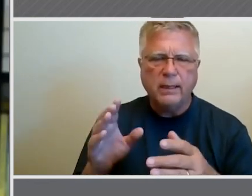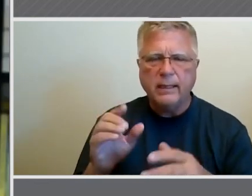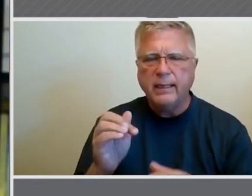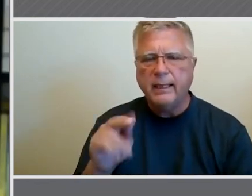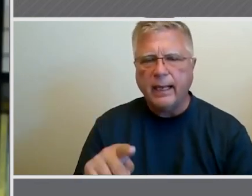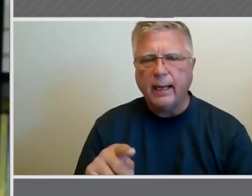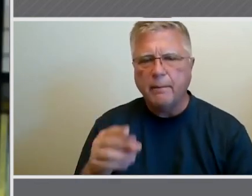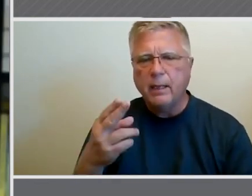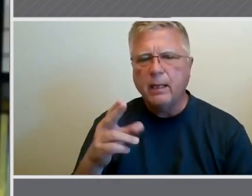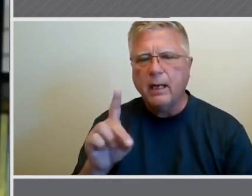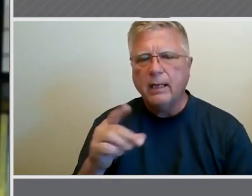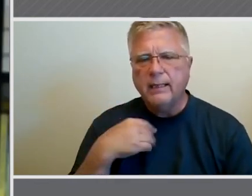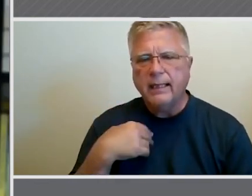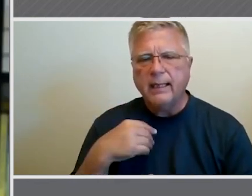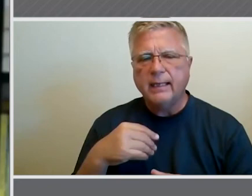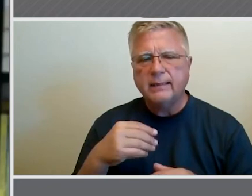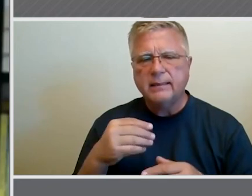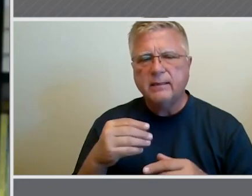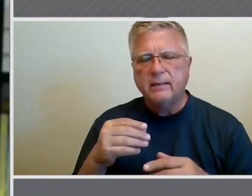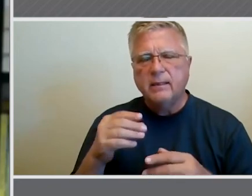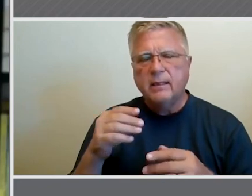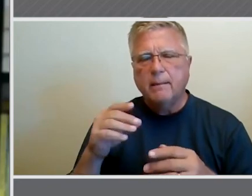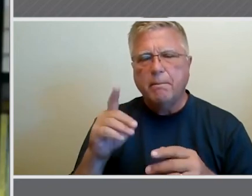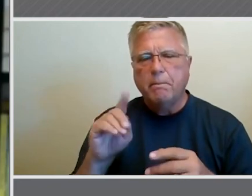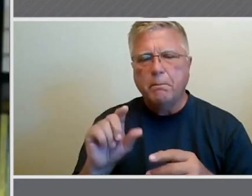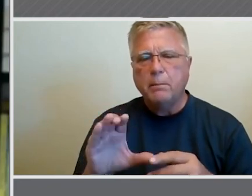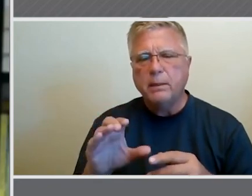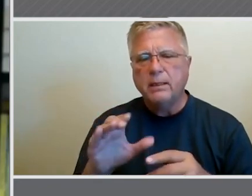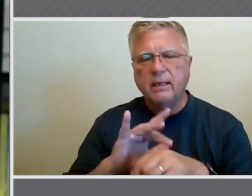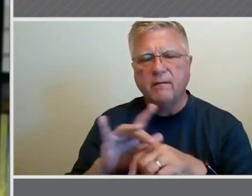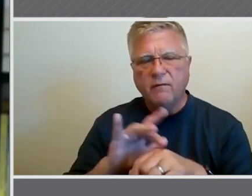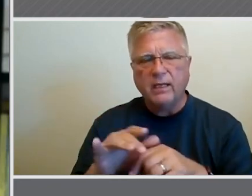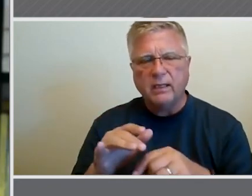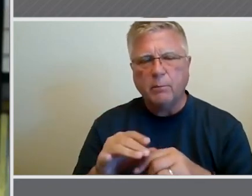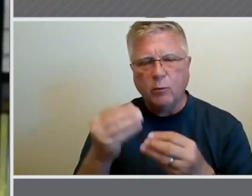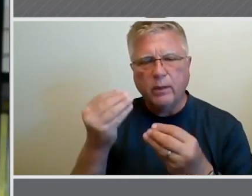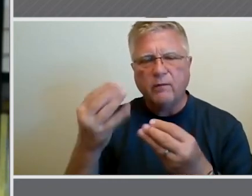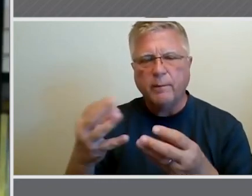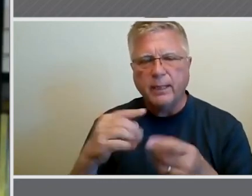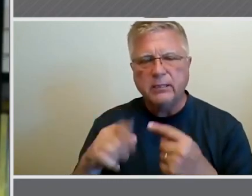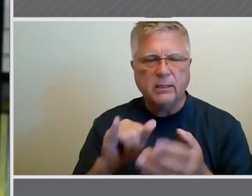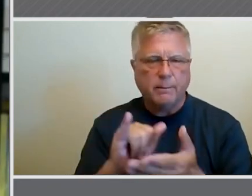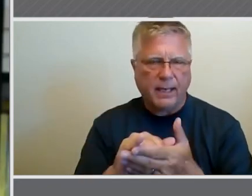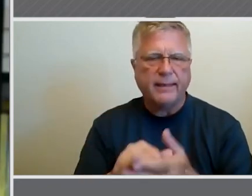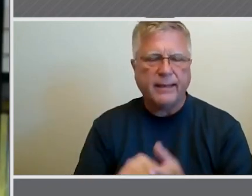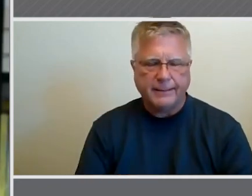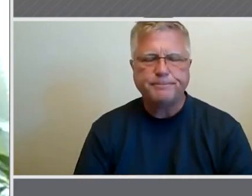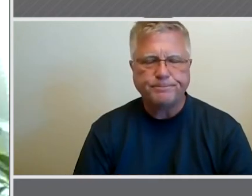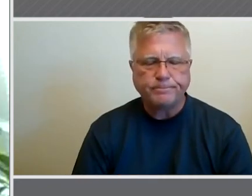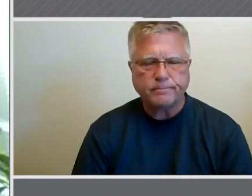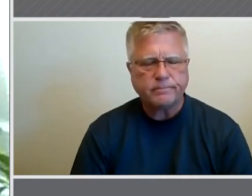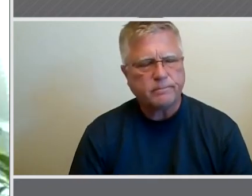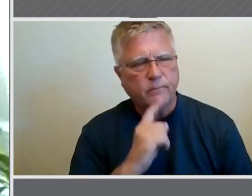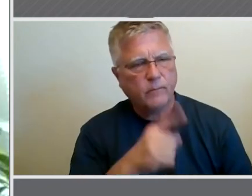Yeah, just spent some time crunching the numbers for sure.